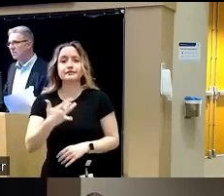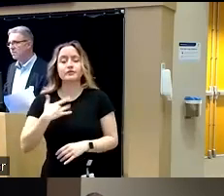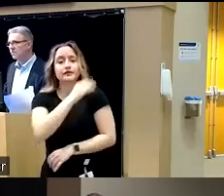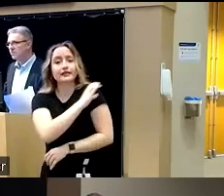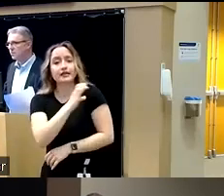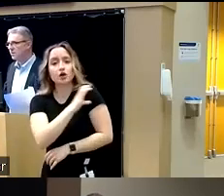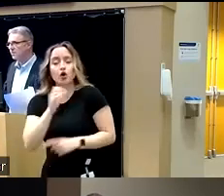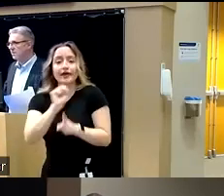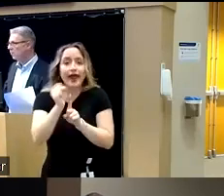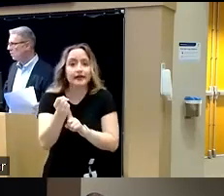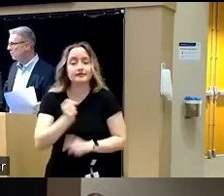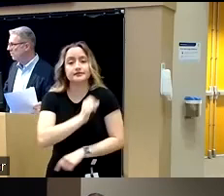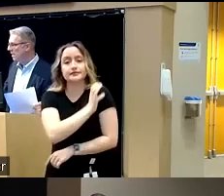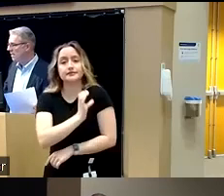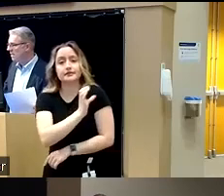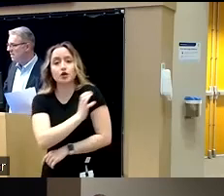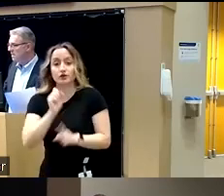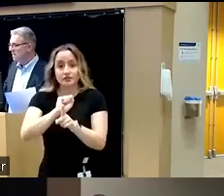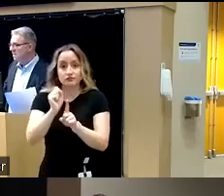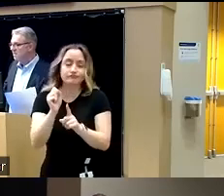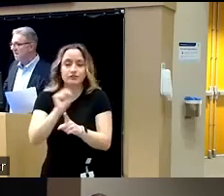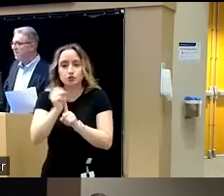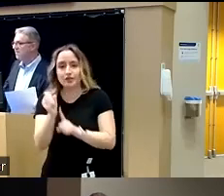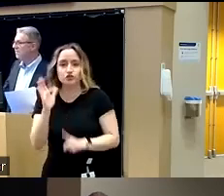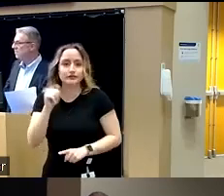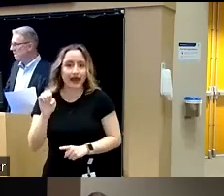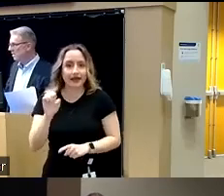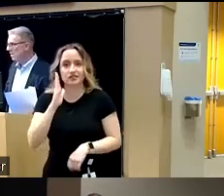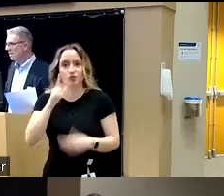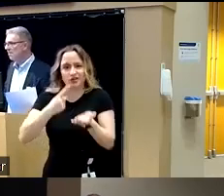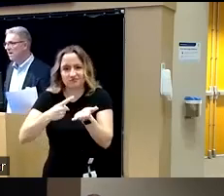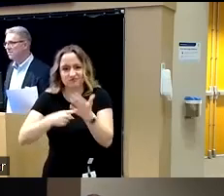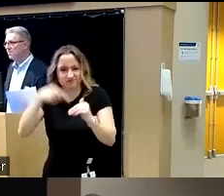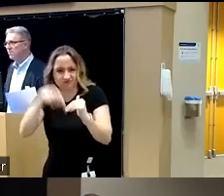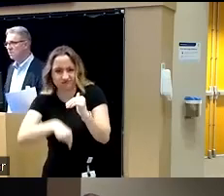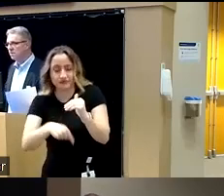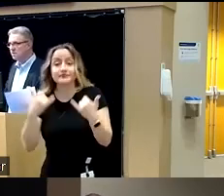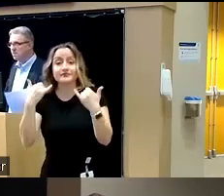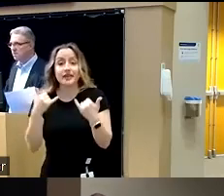or clinical situation and work through that today we have something that combines both the clinical